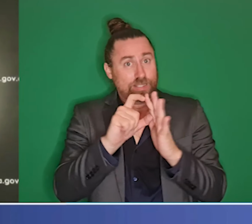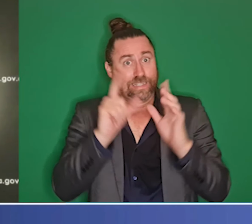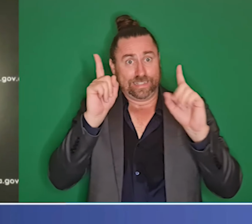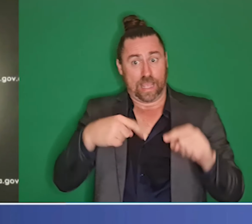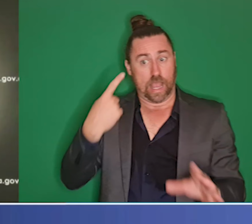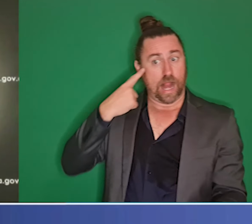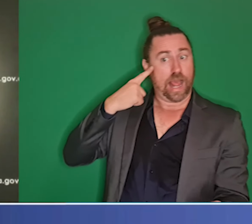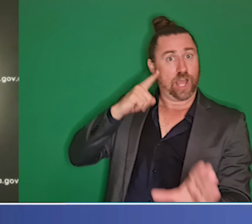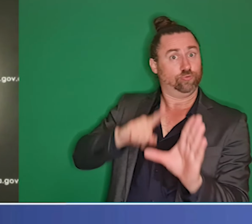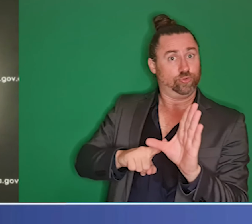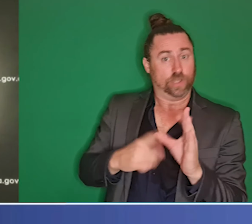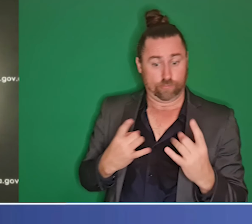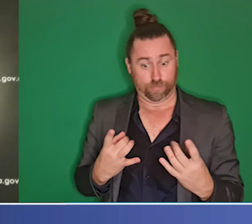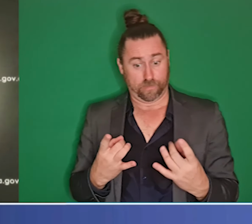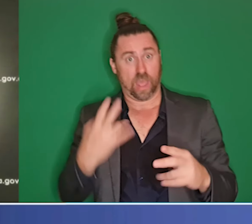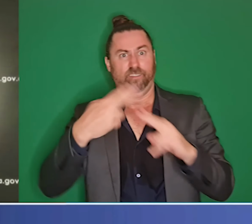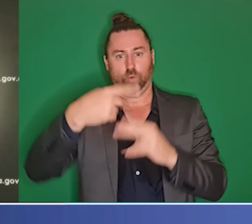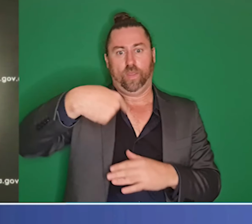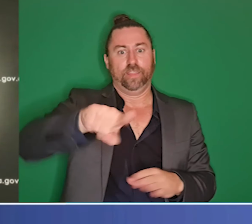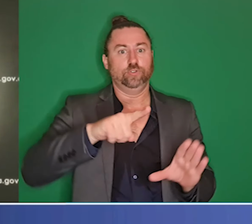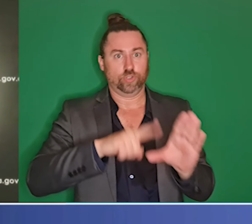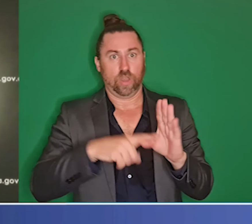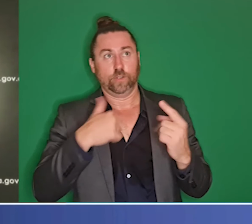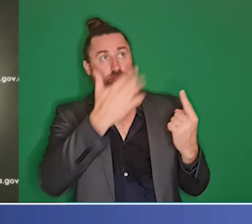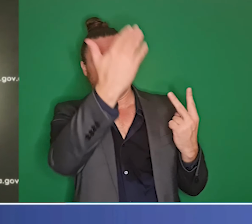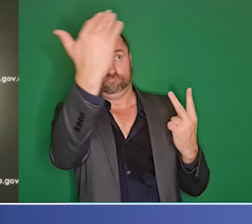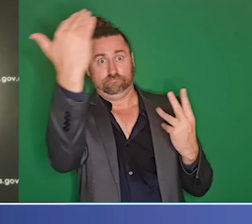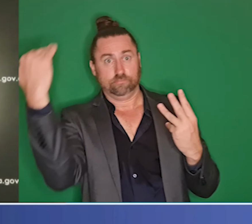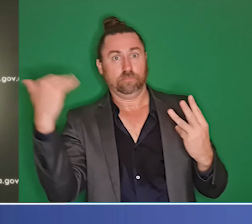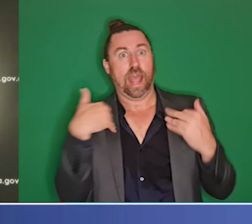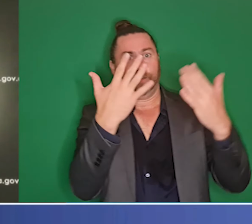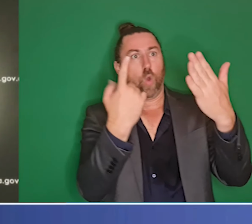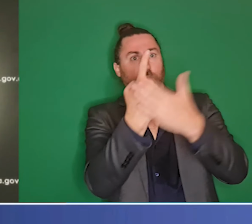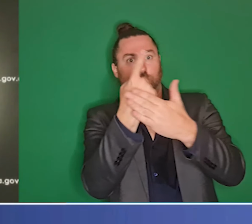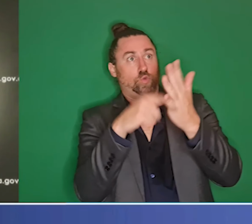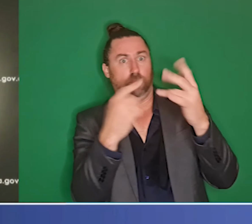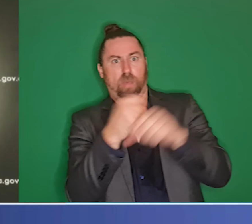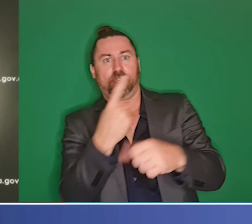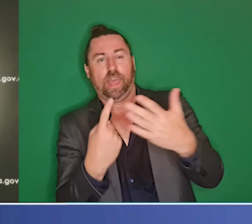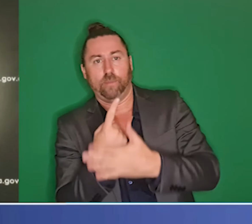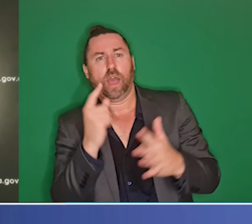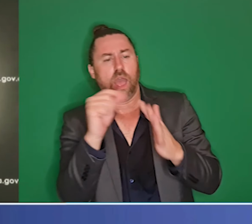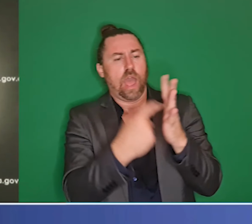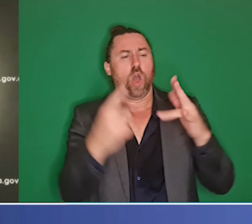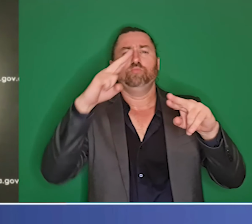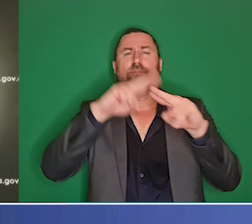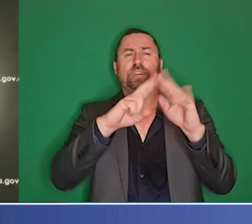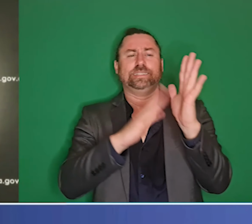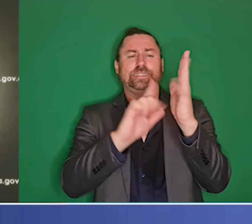for this year, and that was put in place. And actually, Professor Murphy oversaw that